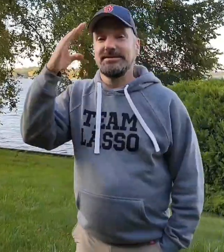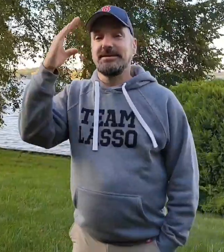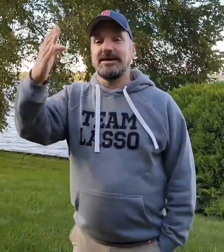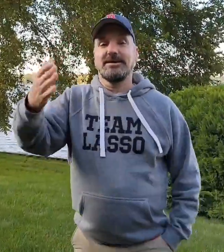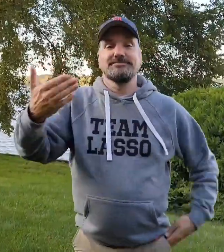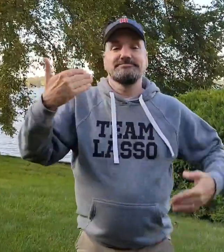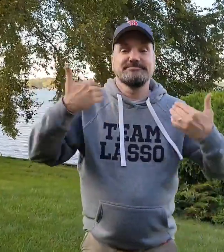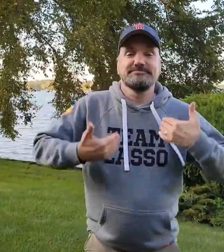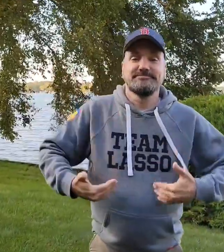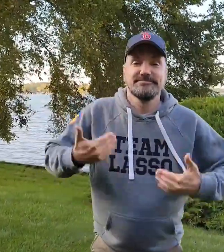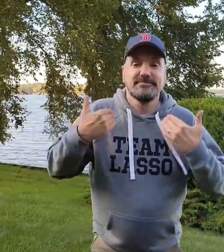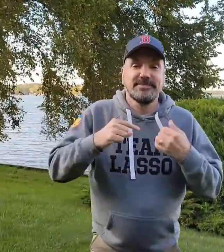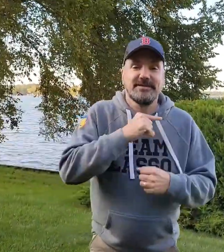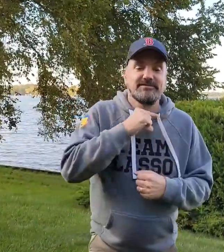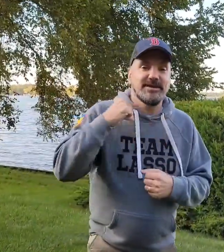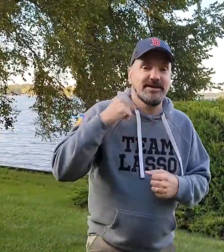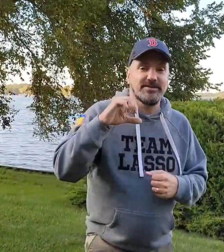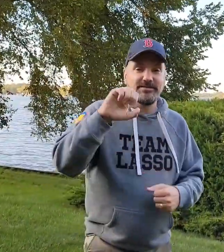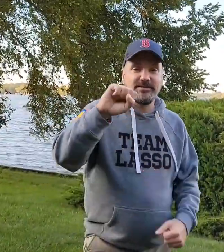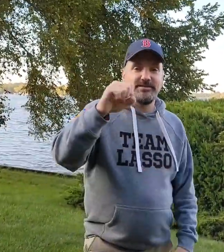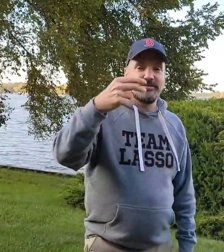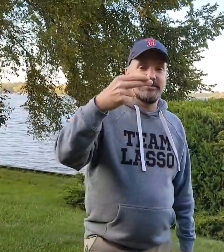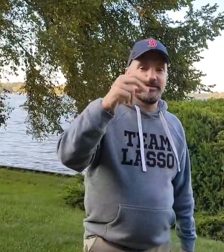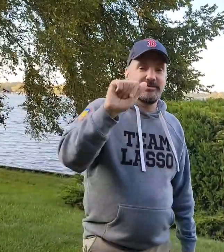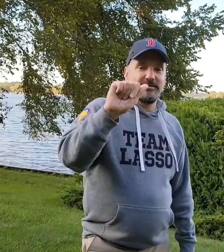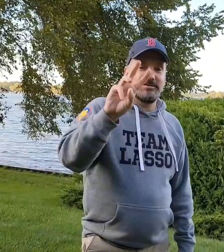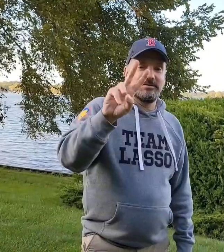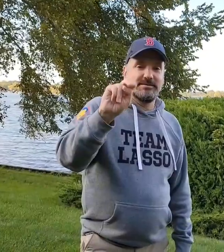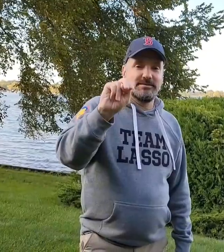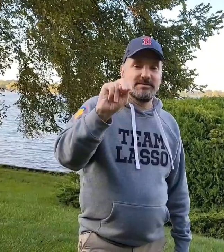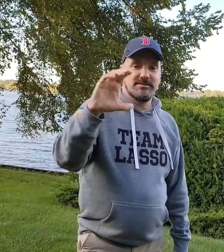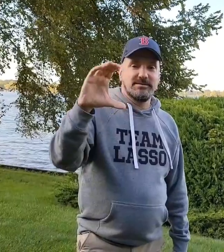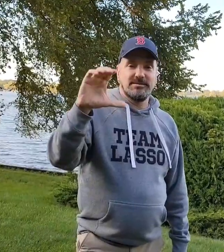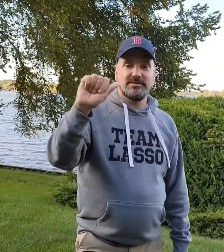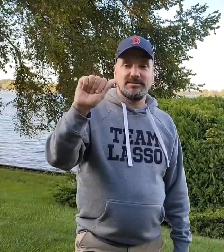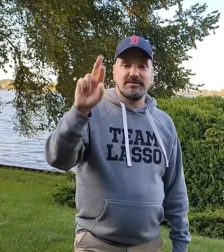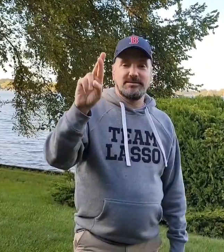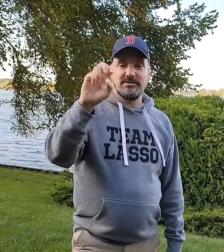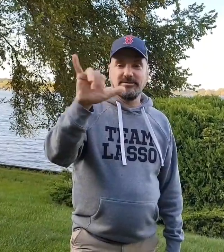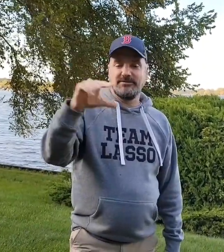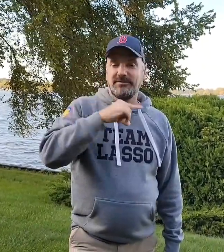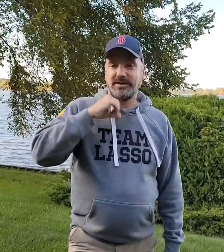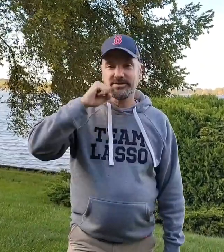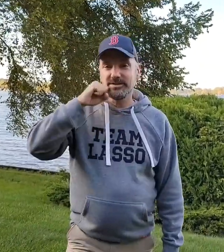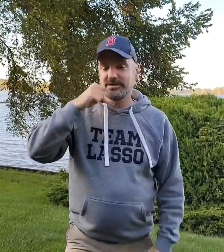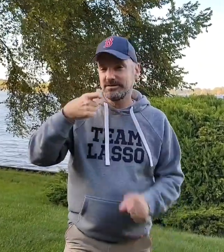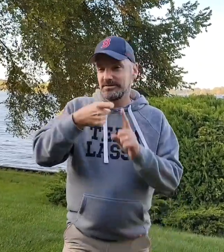Fr. Shawn Carey: Hello, I'm Fr. Shawn Carey